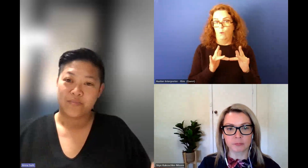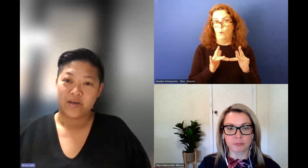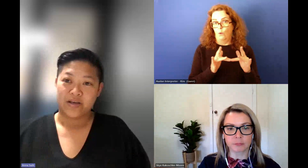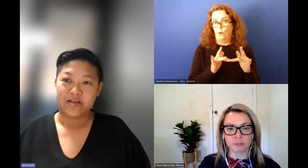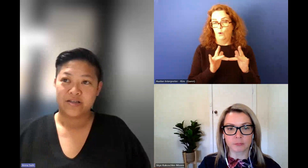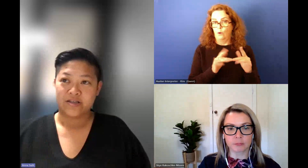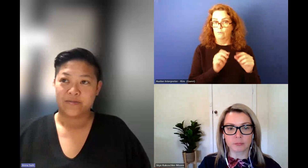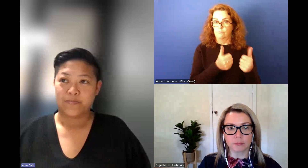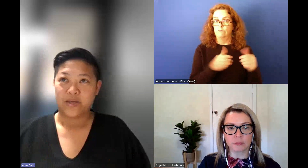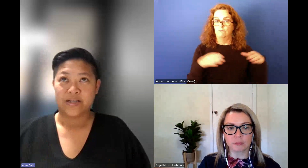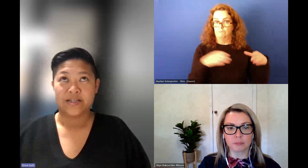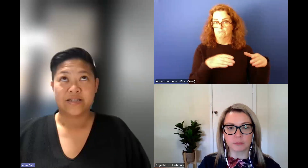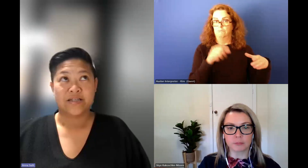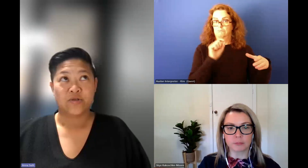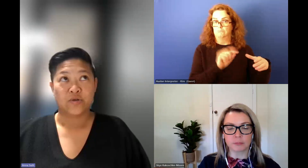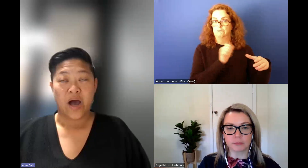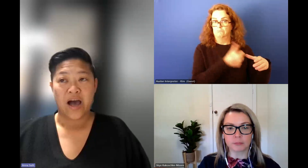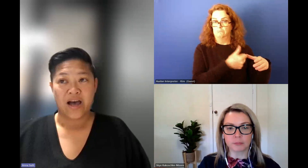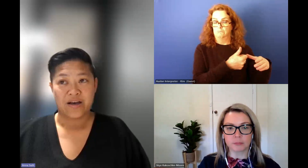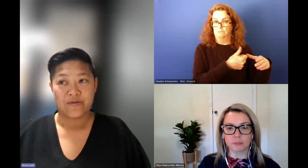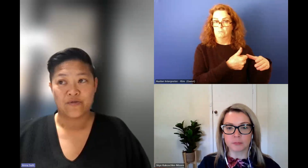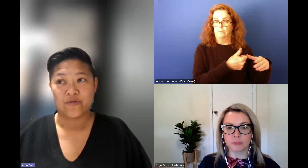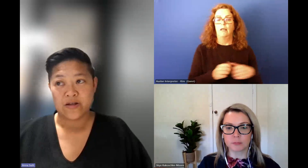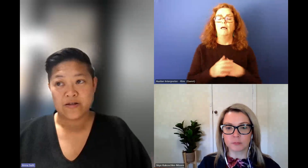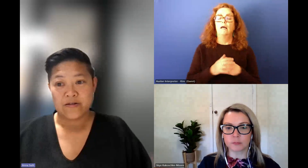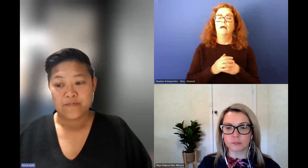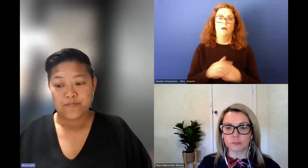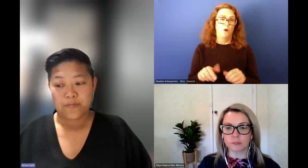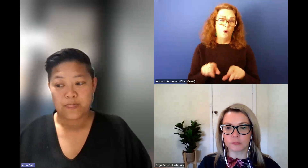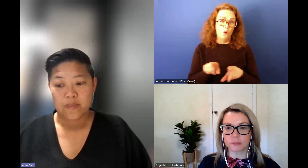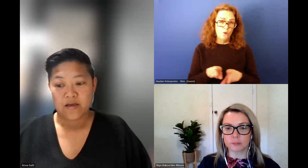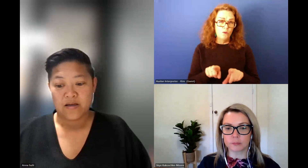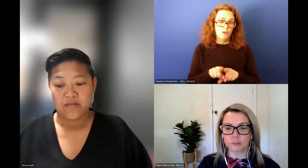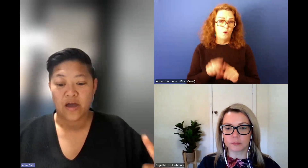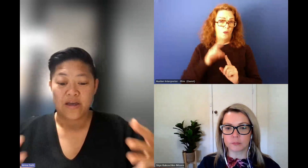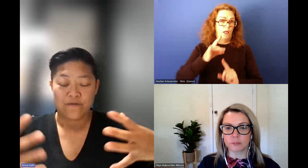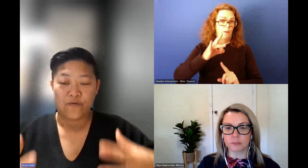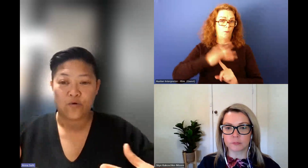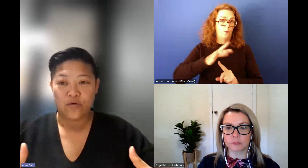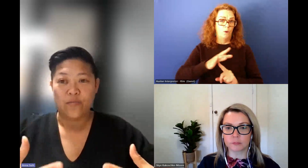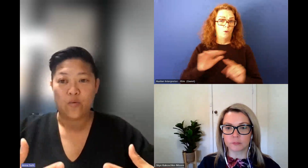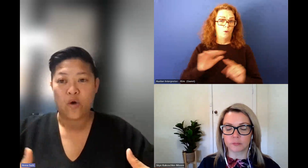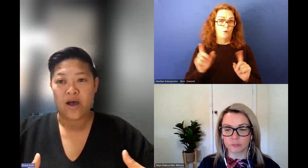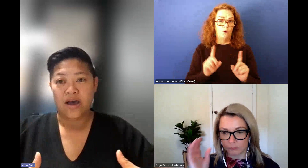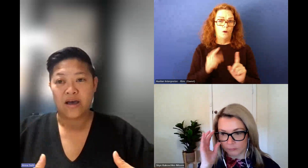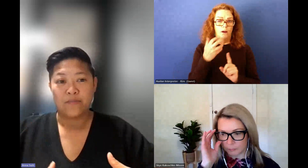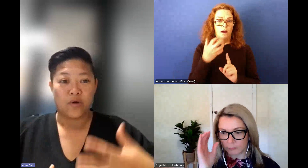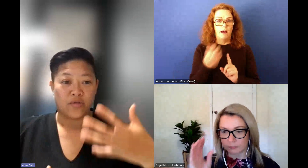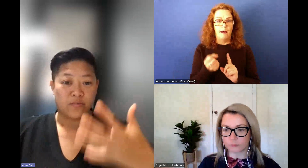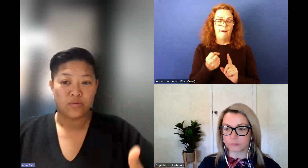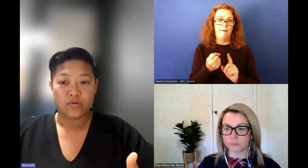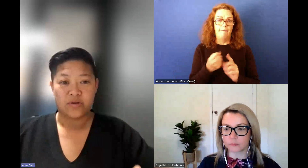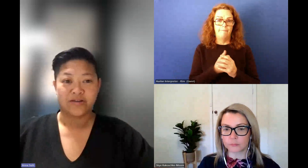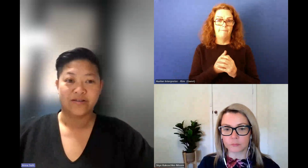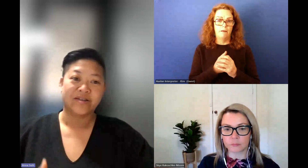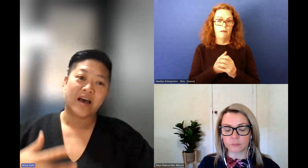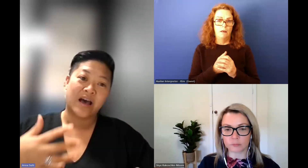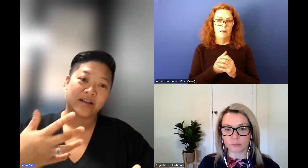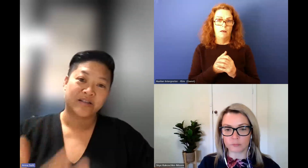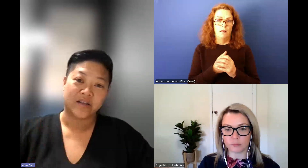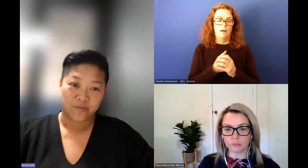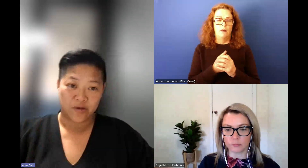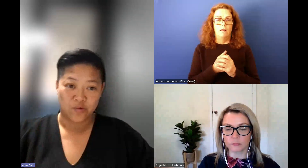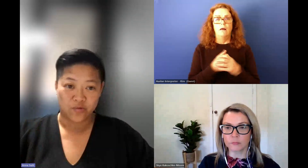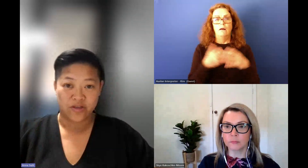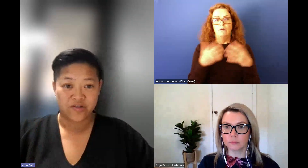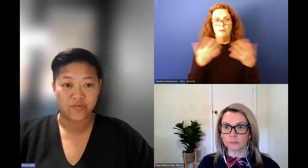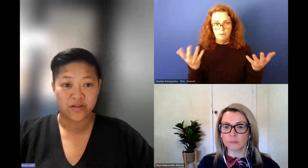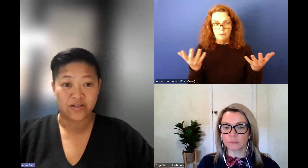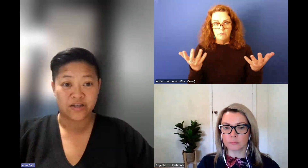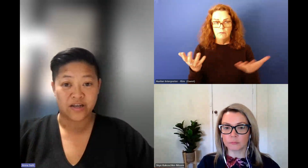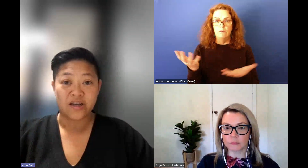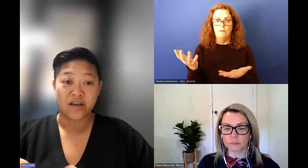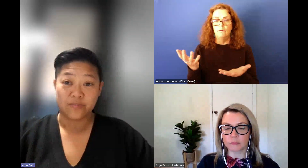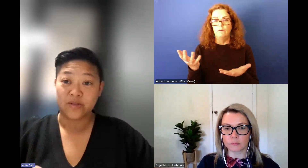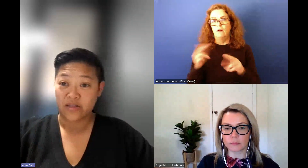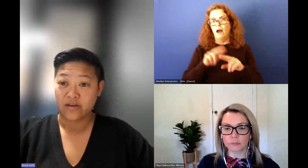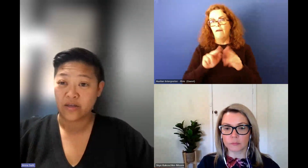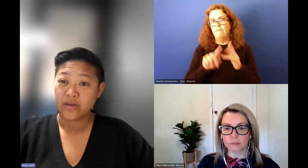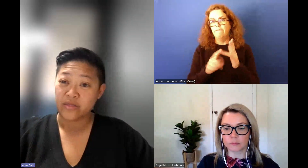key piece is to have a forum where both employers and young people with disability can come together.